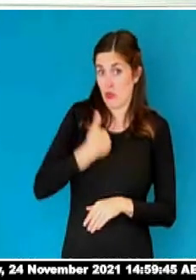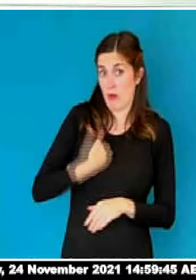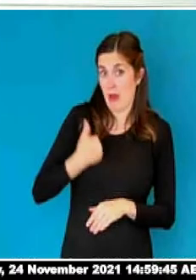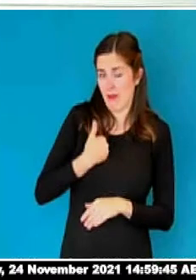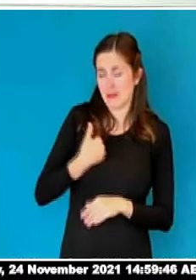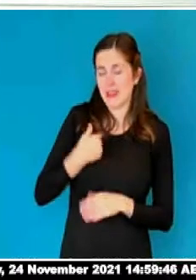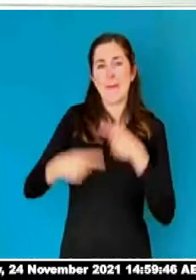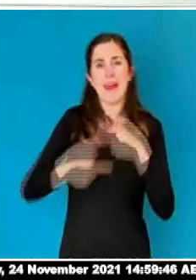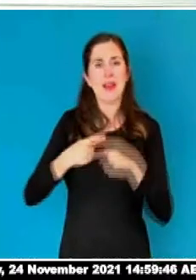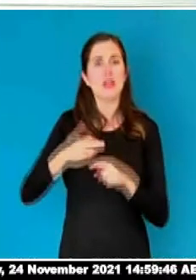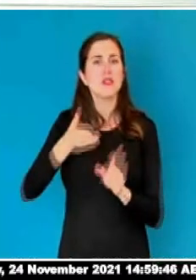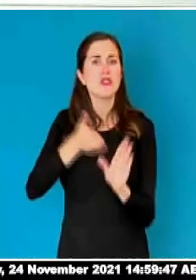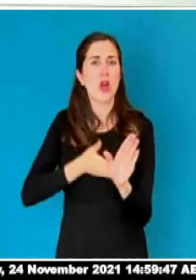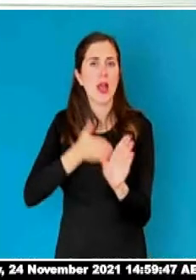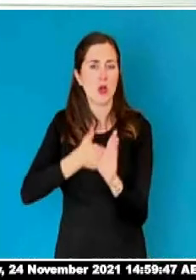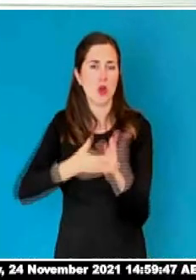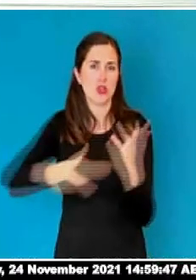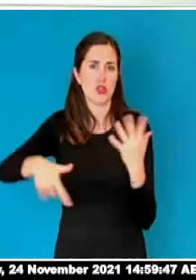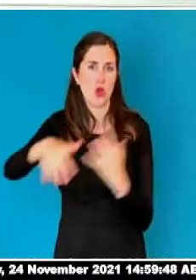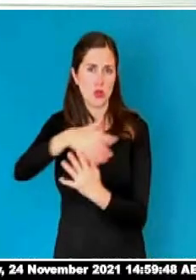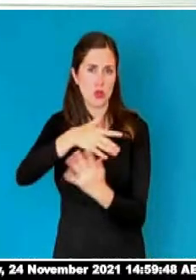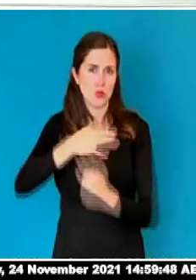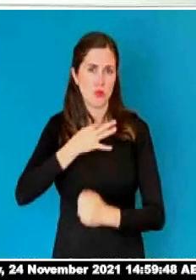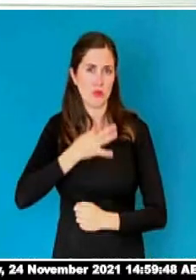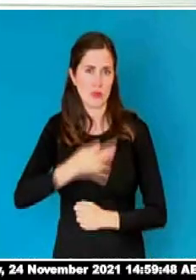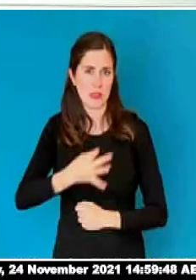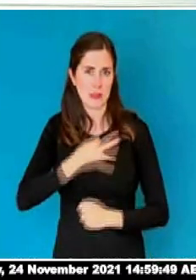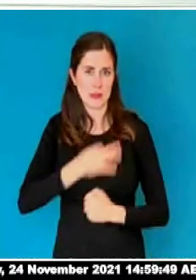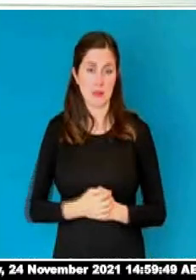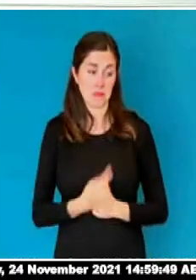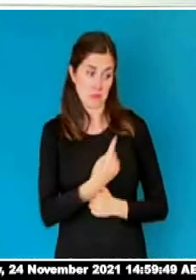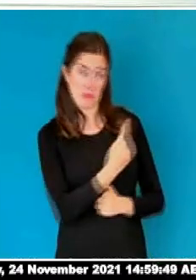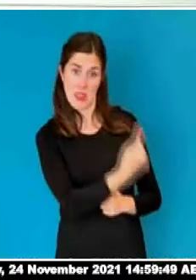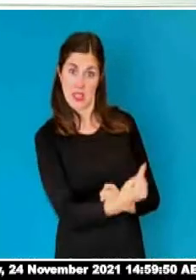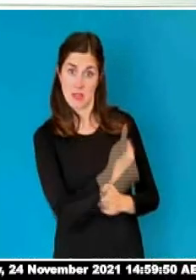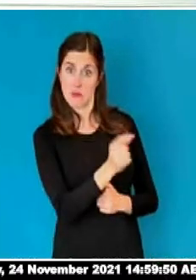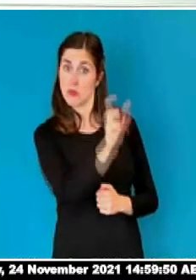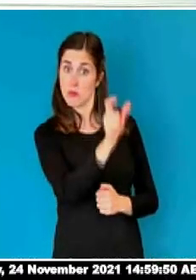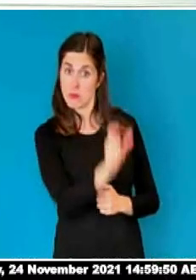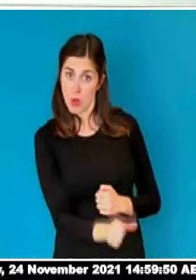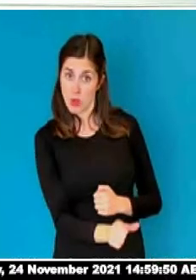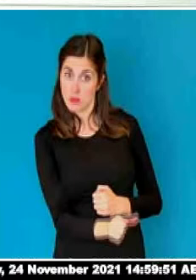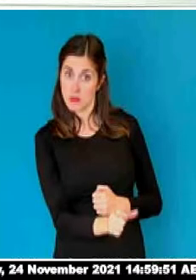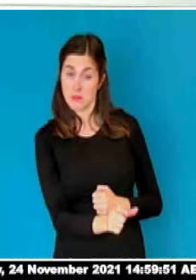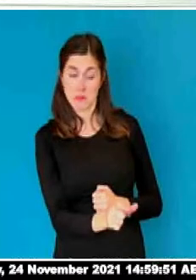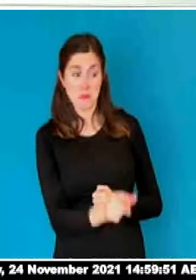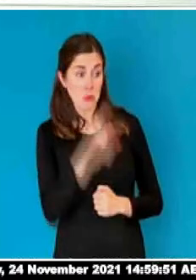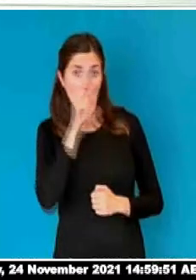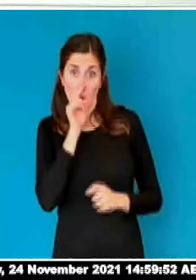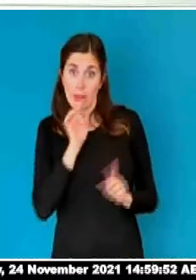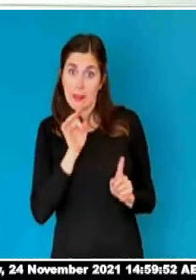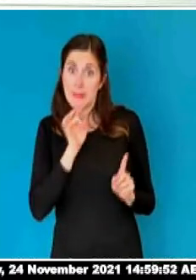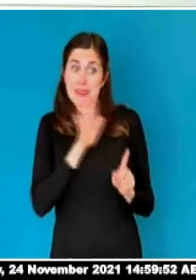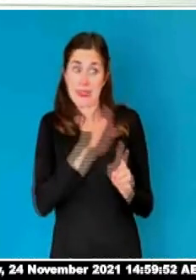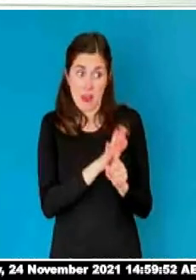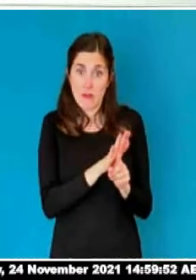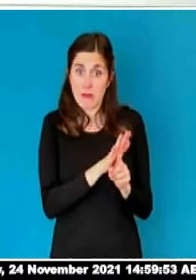Noting, of course, that an individual or a person in a workplace could themselves be a cause of risk or hazard.